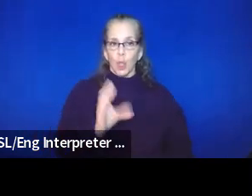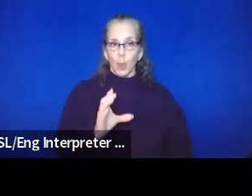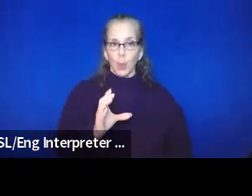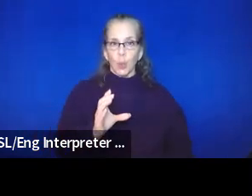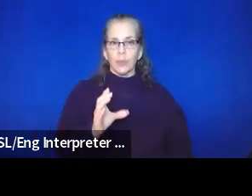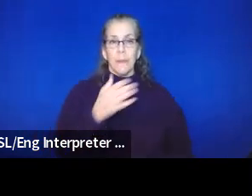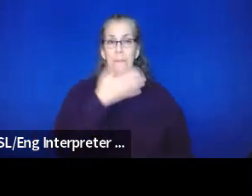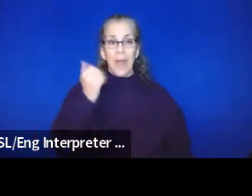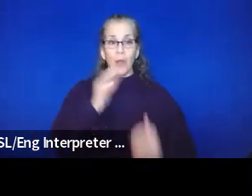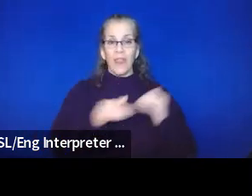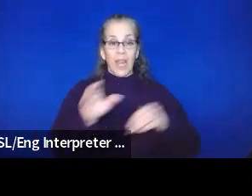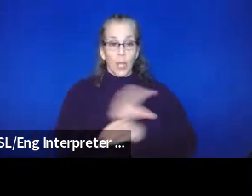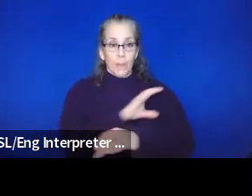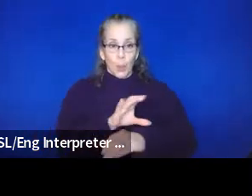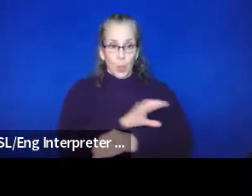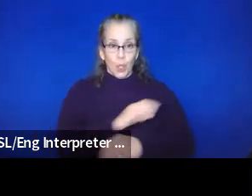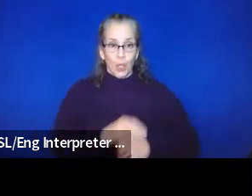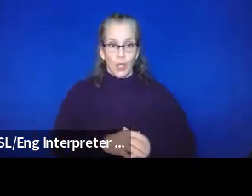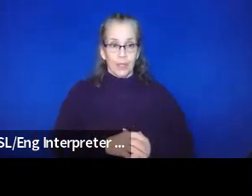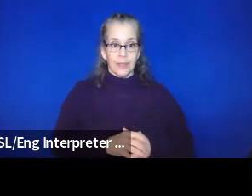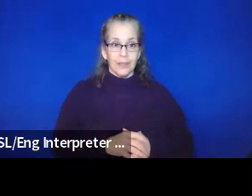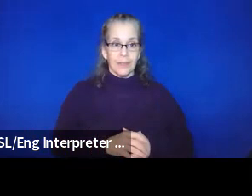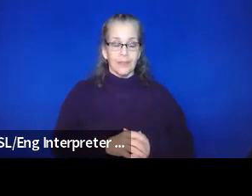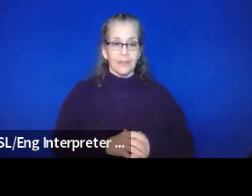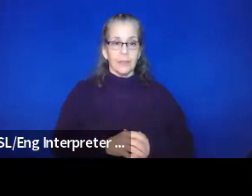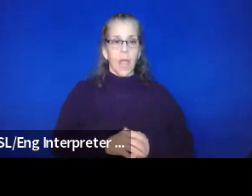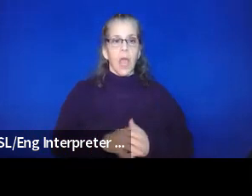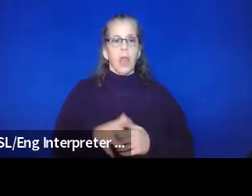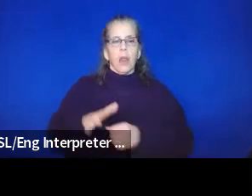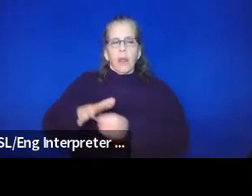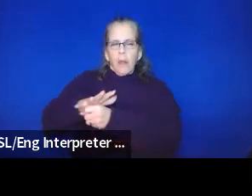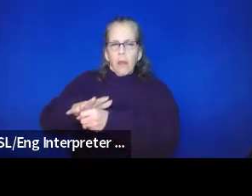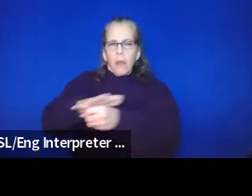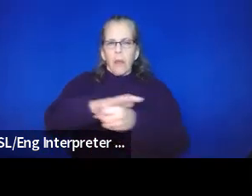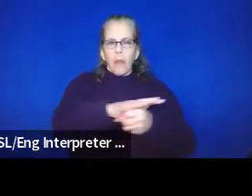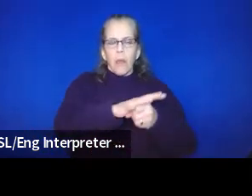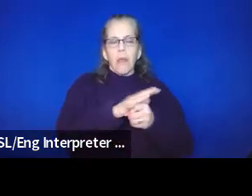on Earth and this is better than telling where sound is coming from.